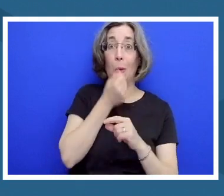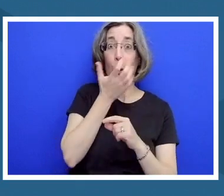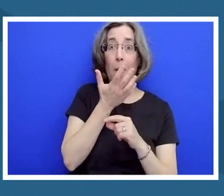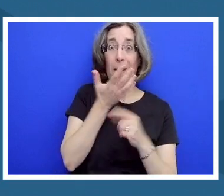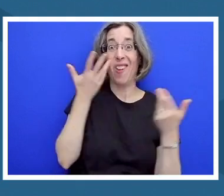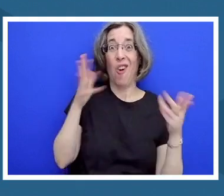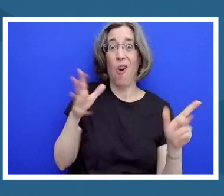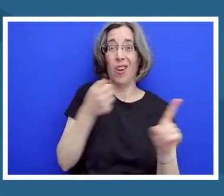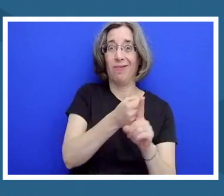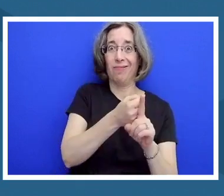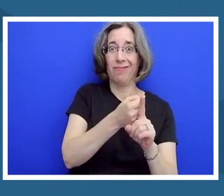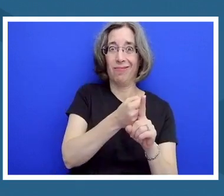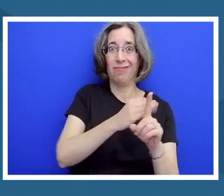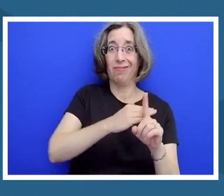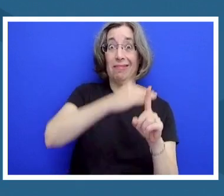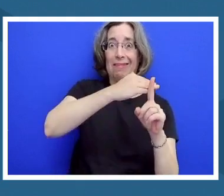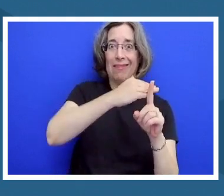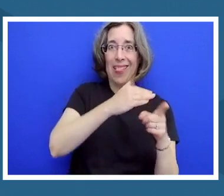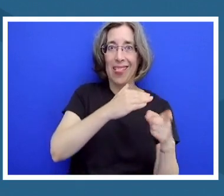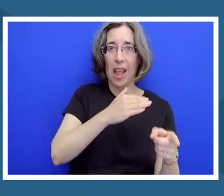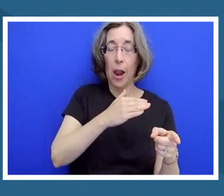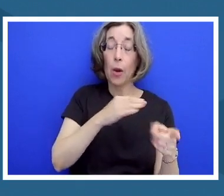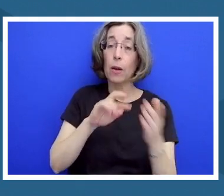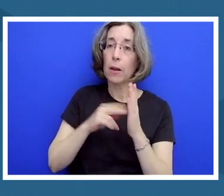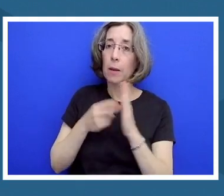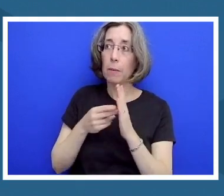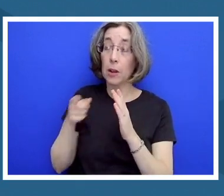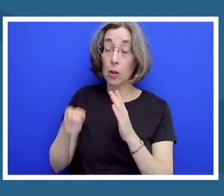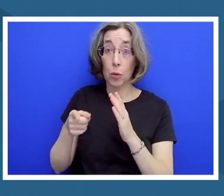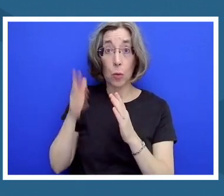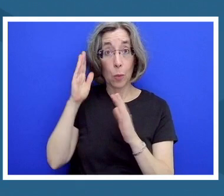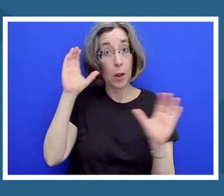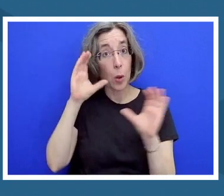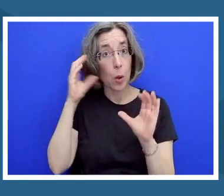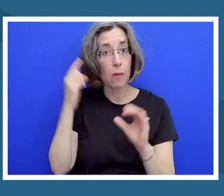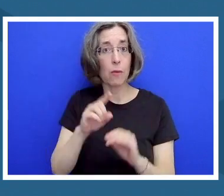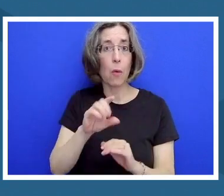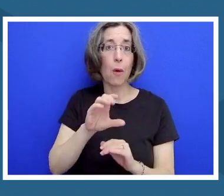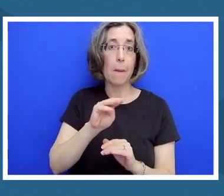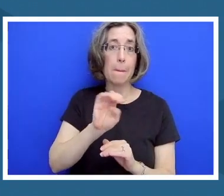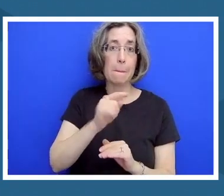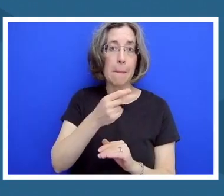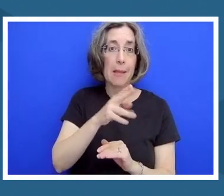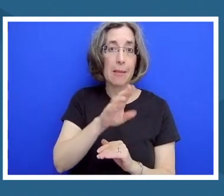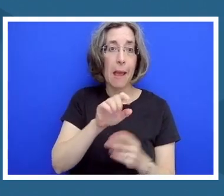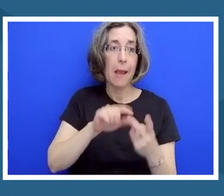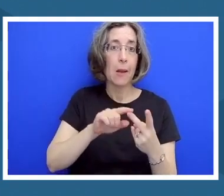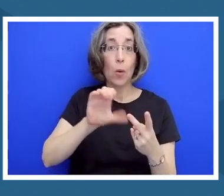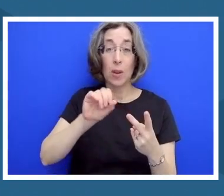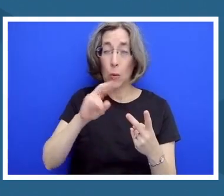would be looking for uh methane and carbon dioxide like uh in